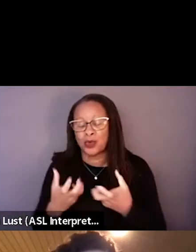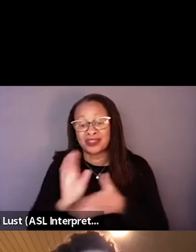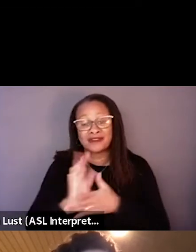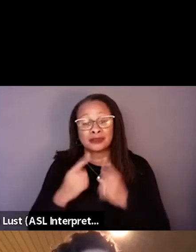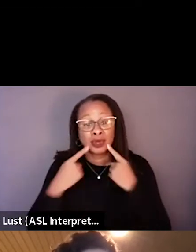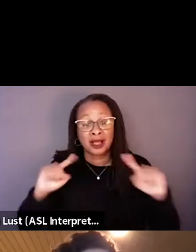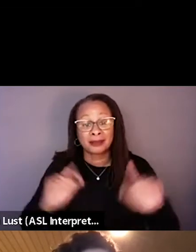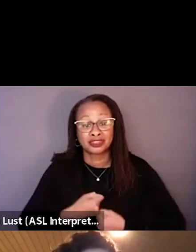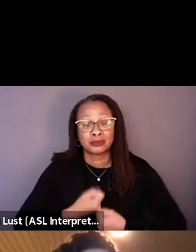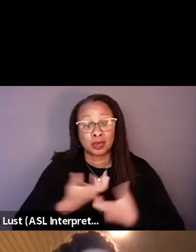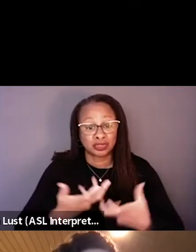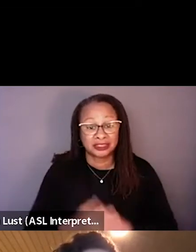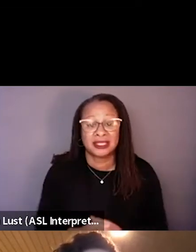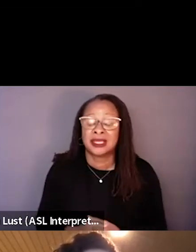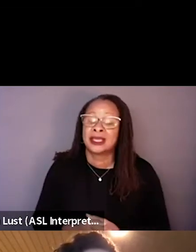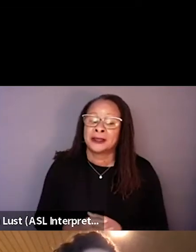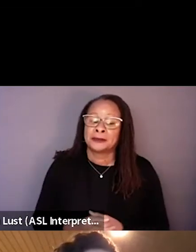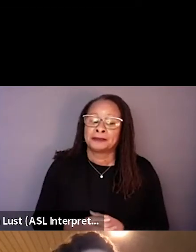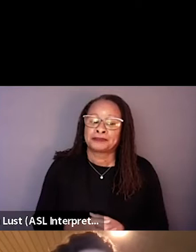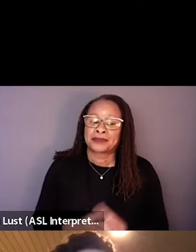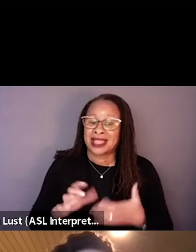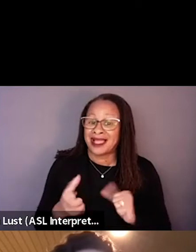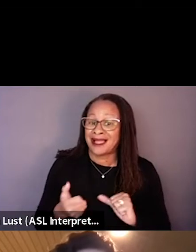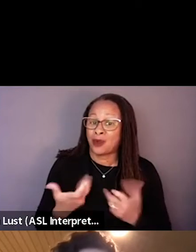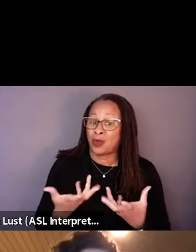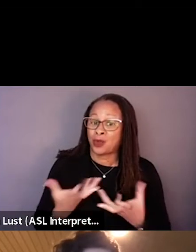and how we wanted to take the audience